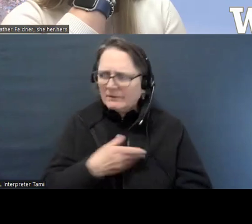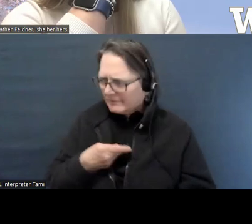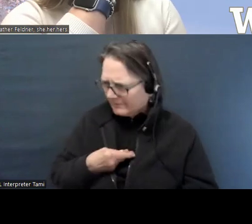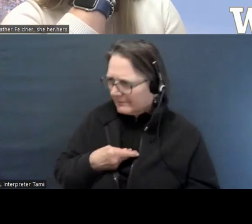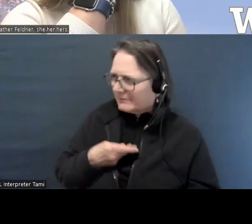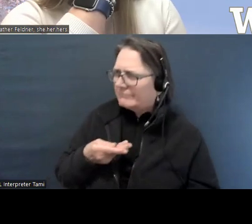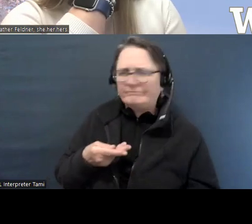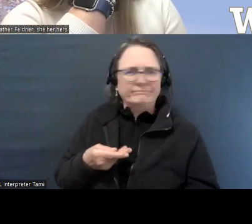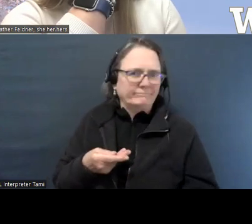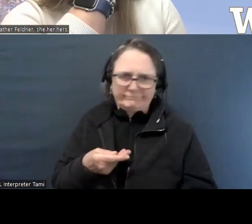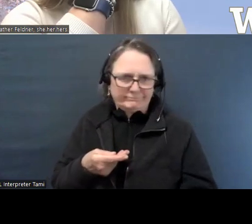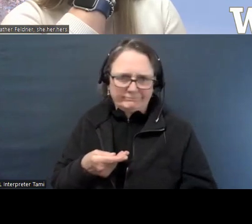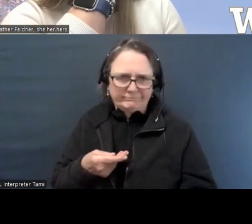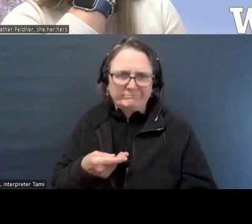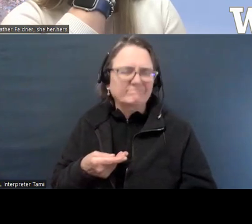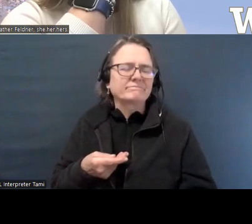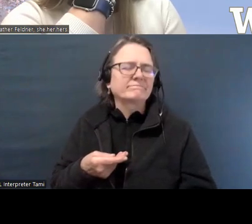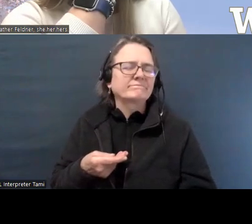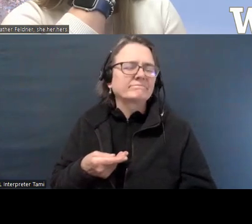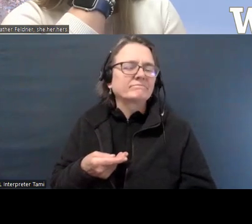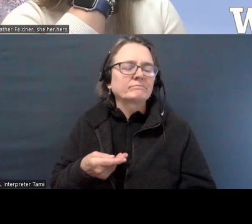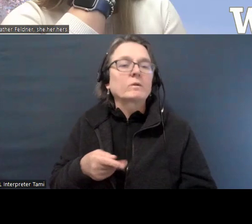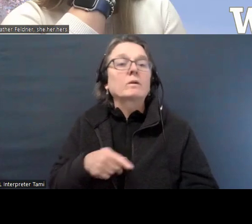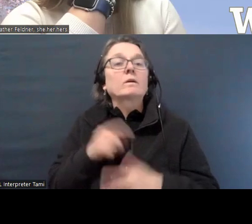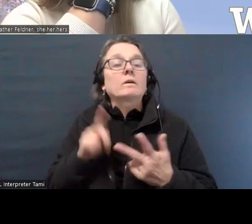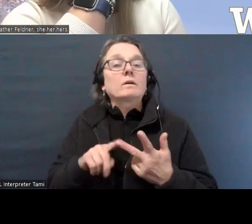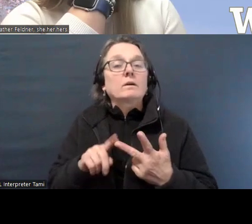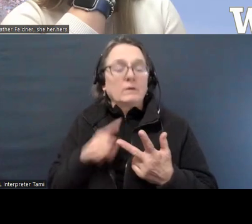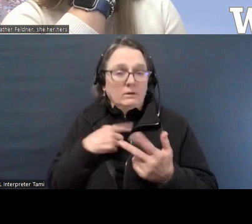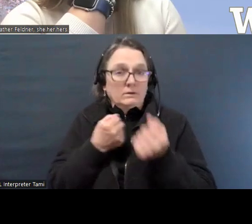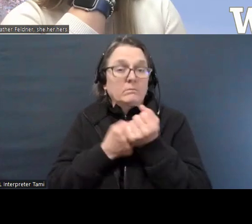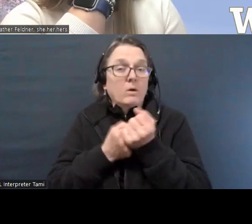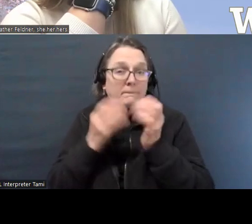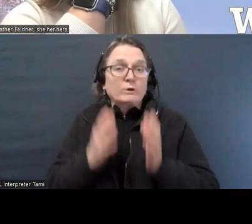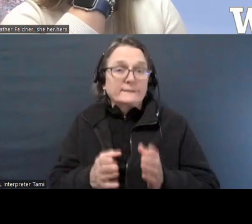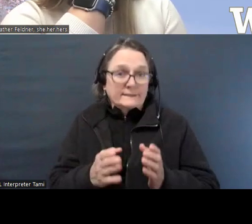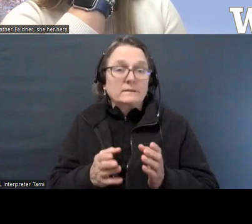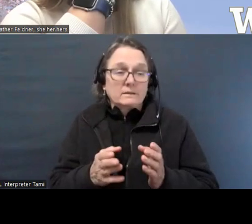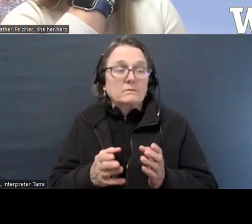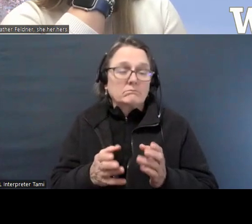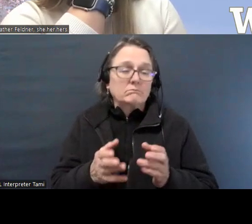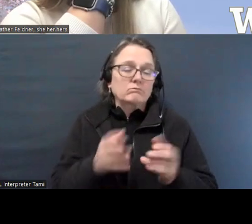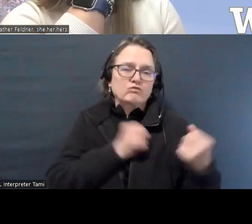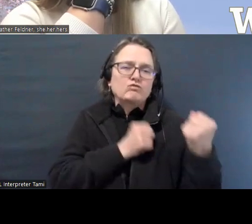who came to pick me. He was the one who dropped me off, but he is Black,